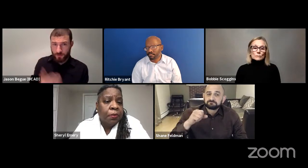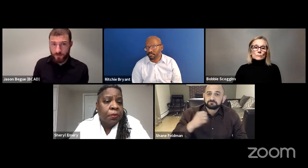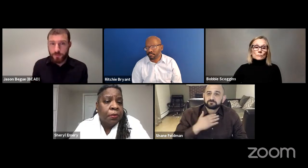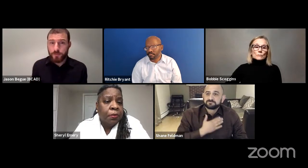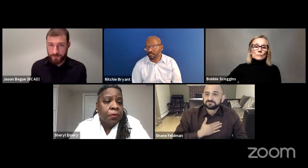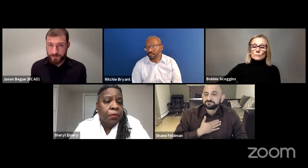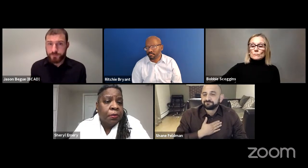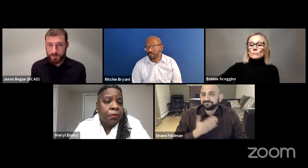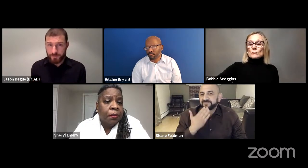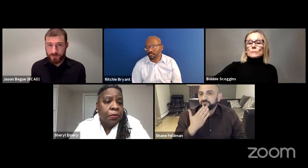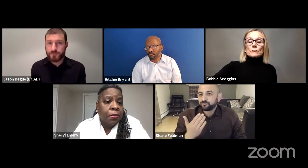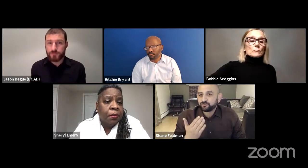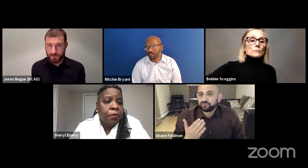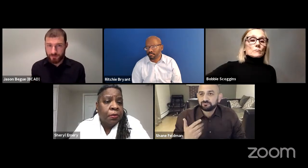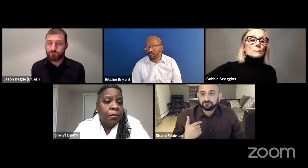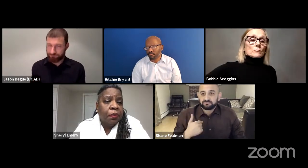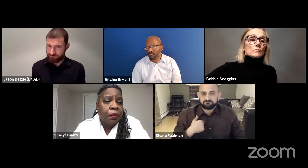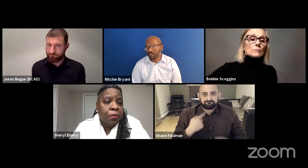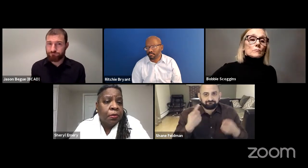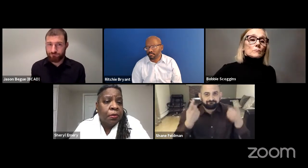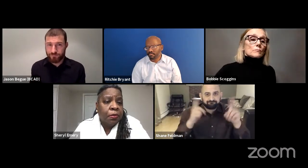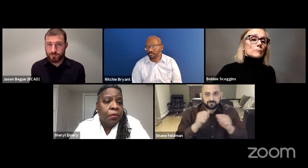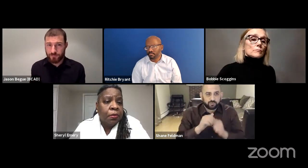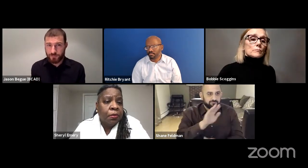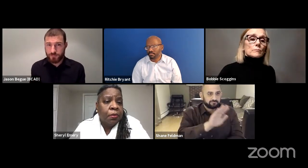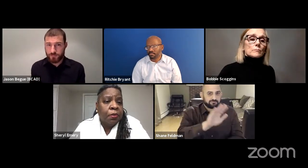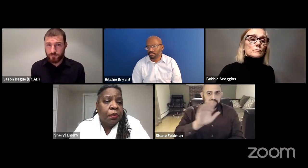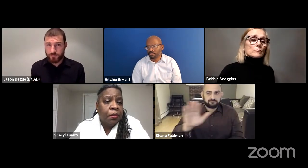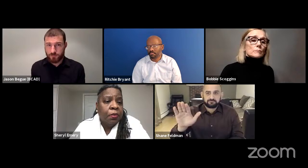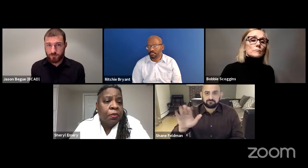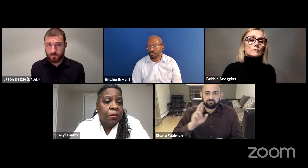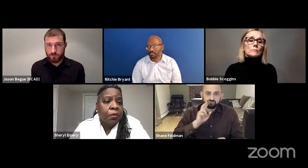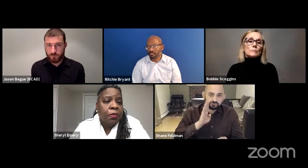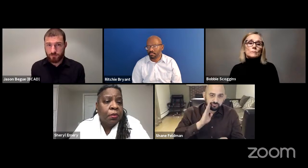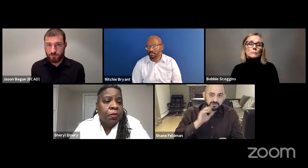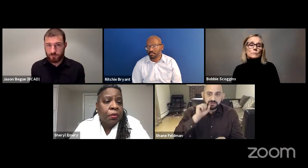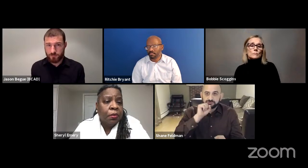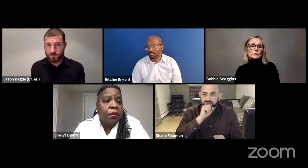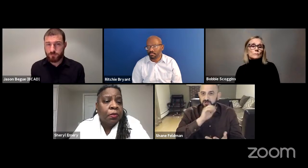you have something to add? SHANE FELDMAN: I do, thank you. I agree with